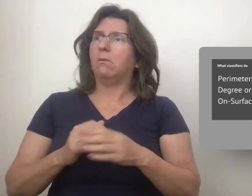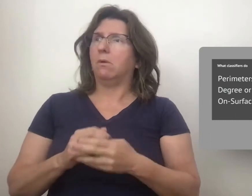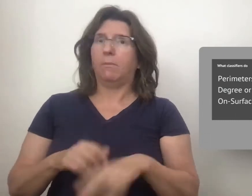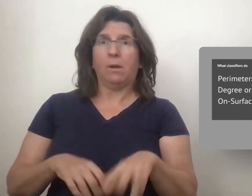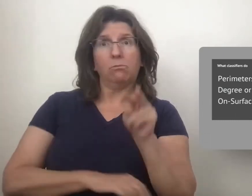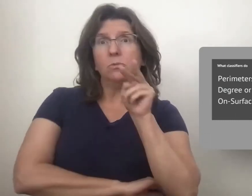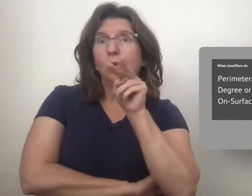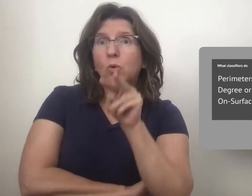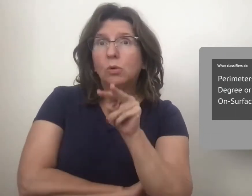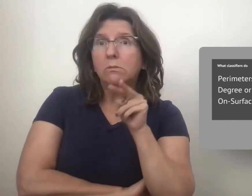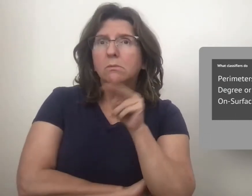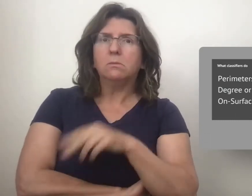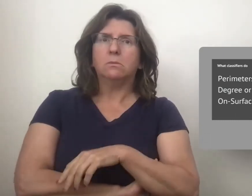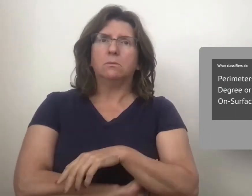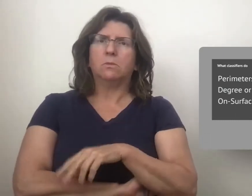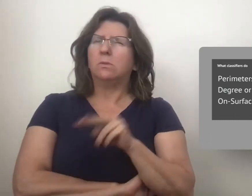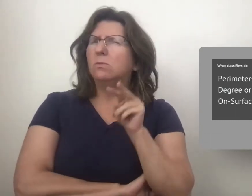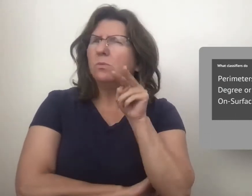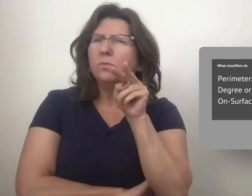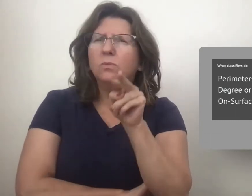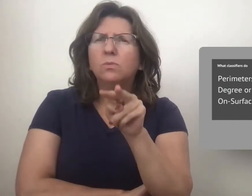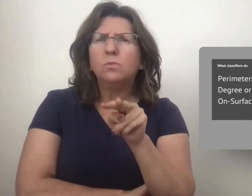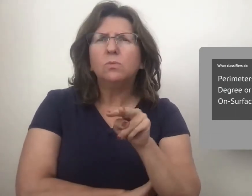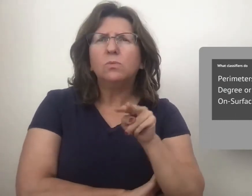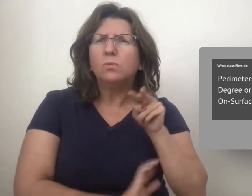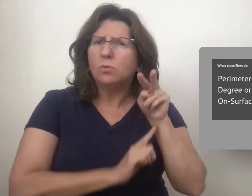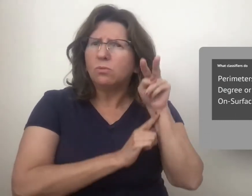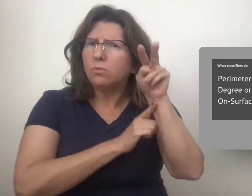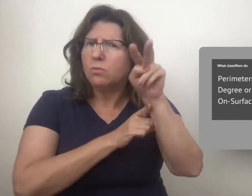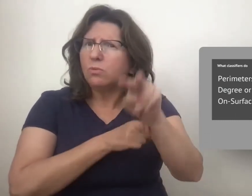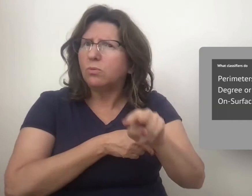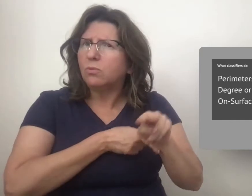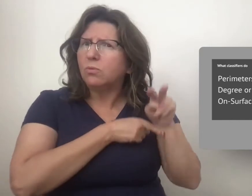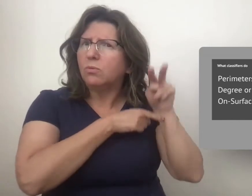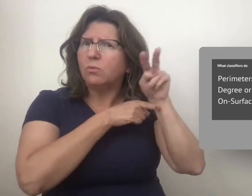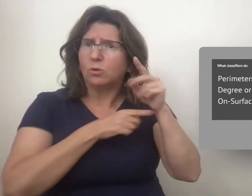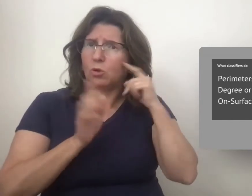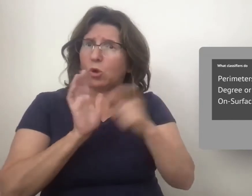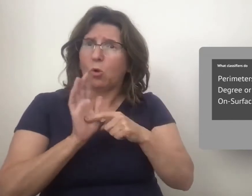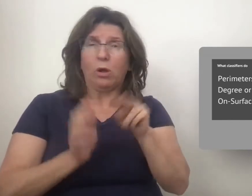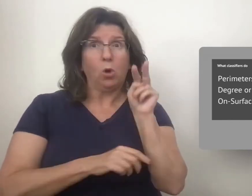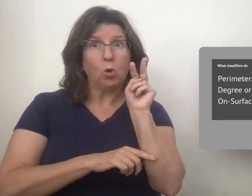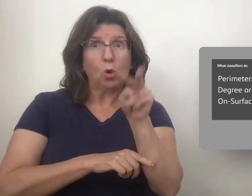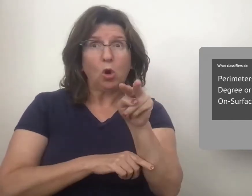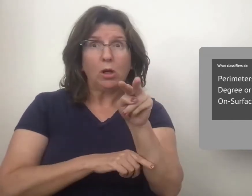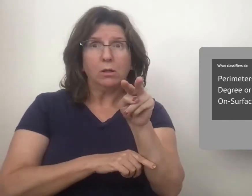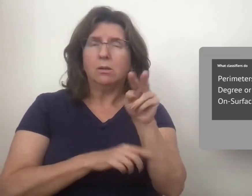STARING would have a longer duration. The sign used is SEE or LOOK-AT